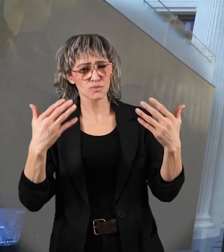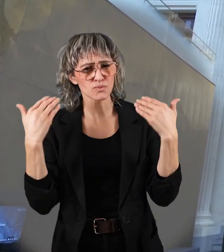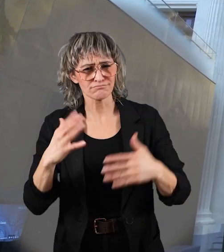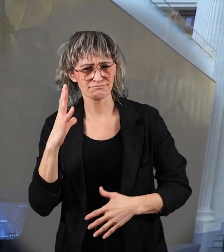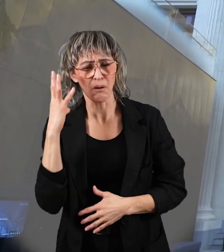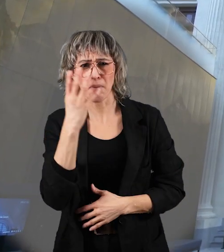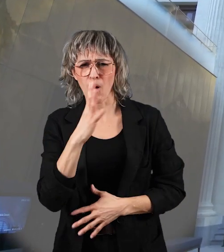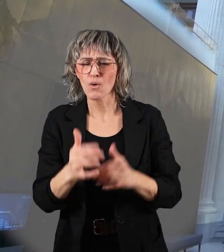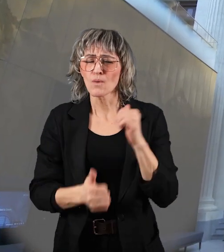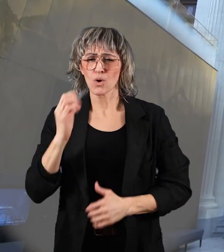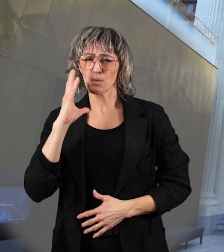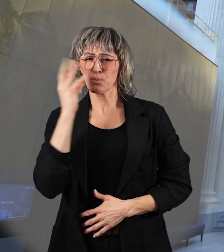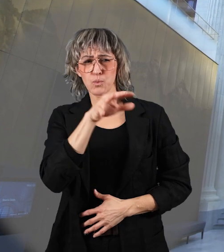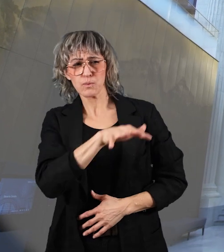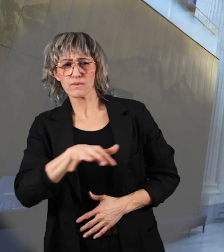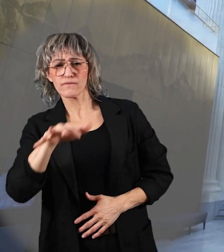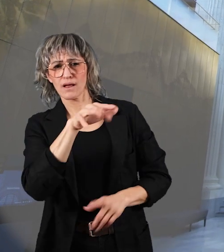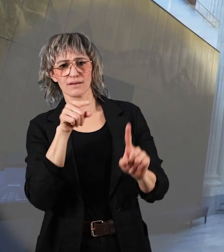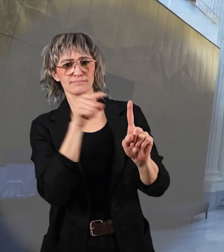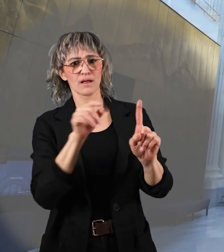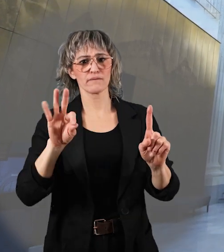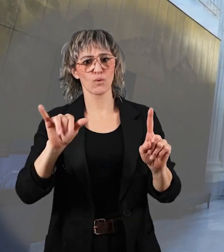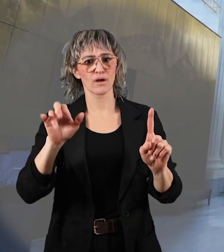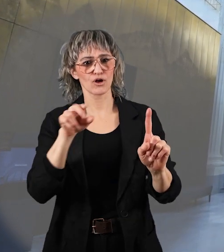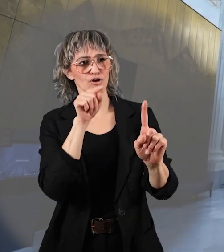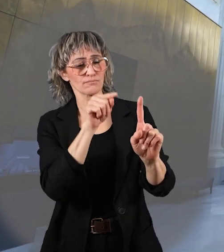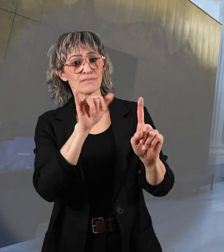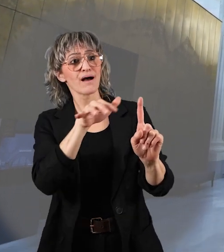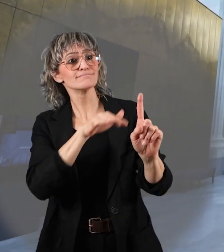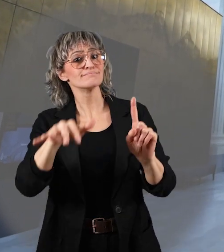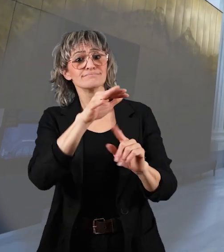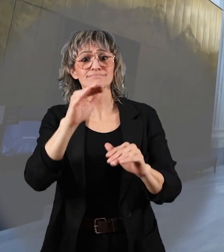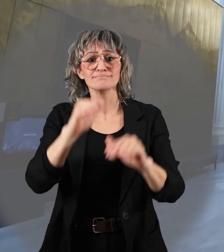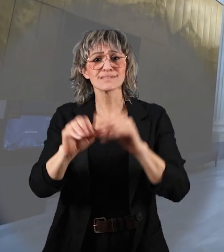The foyer - one of the building's most striking spaces - was built